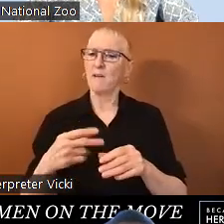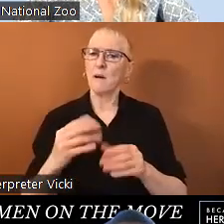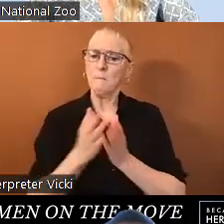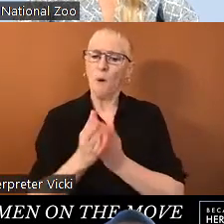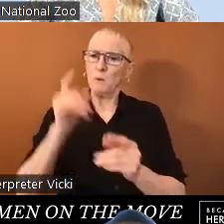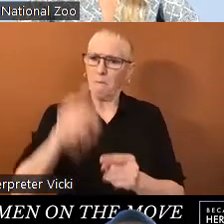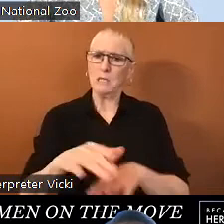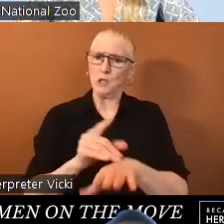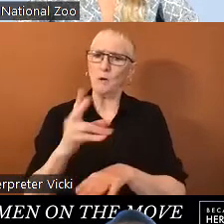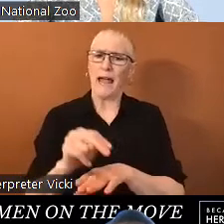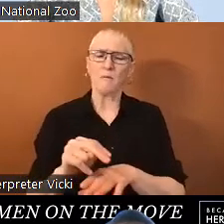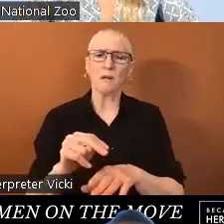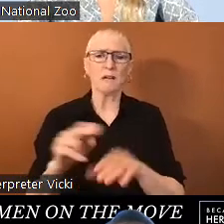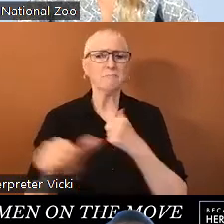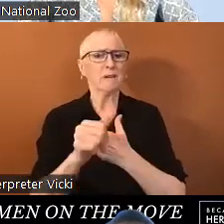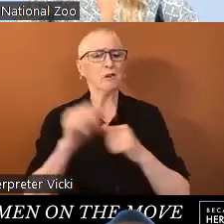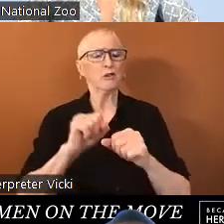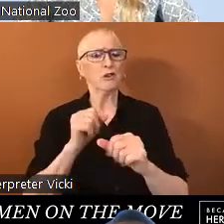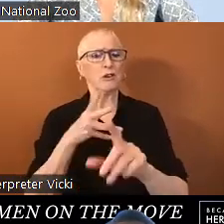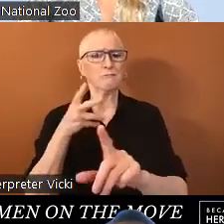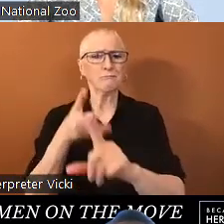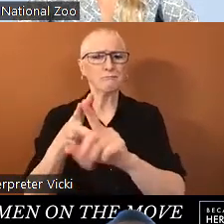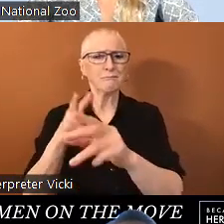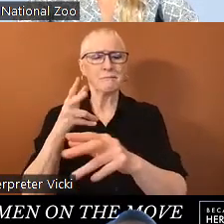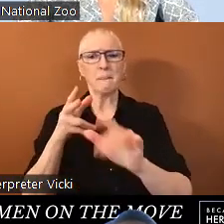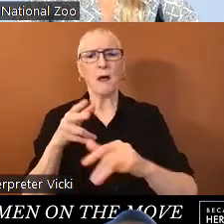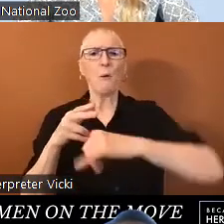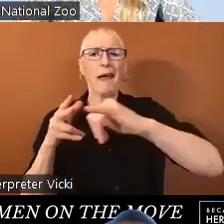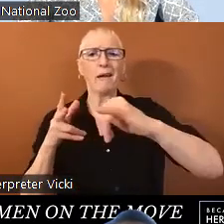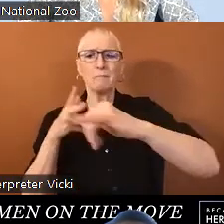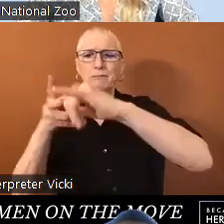running into a whale, which has been a major problem for the conservation of the species,